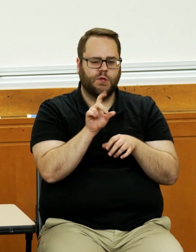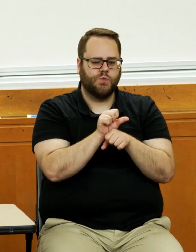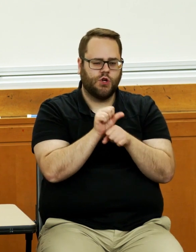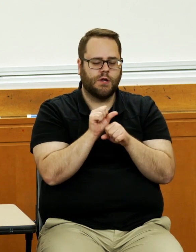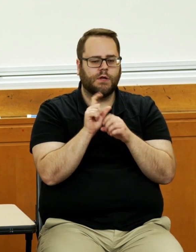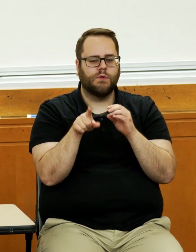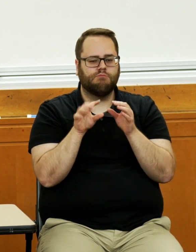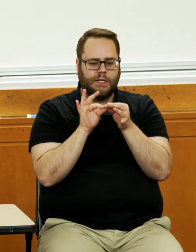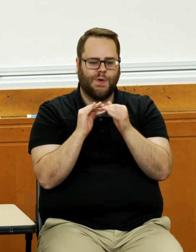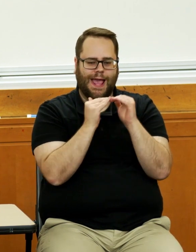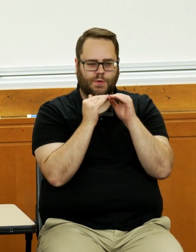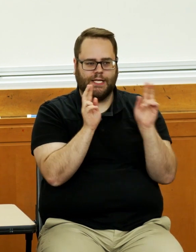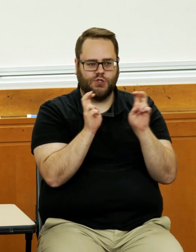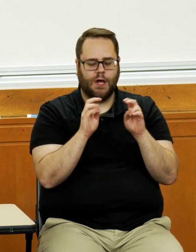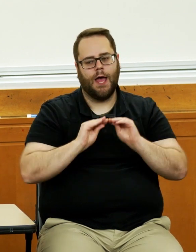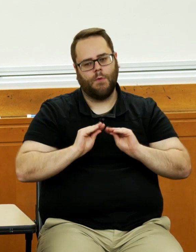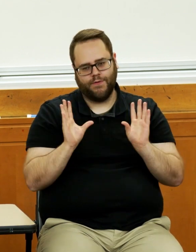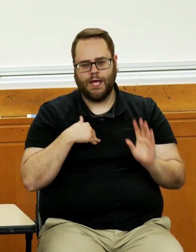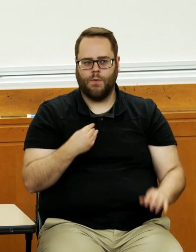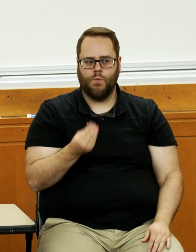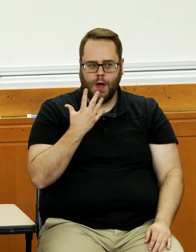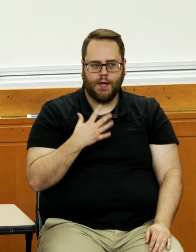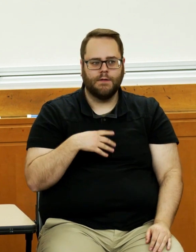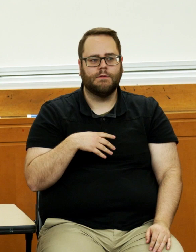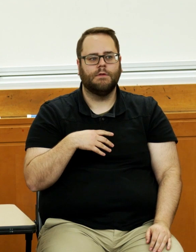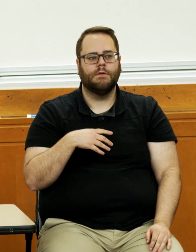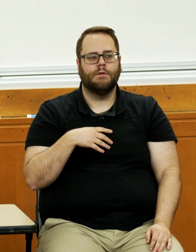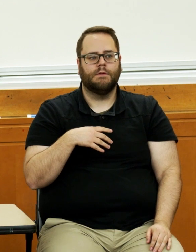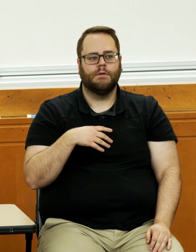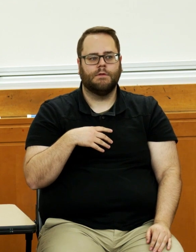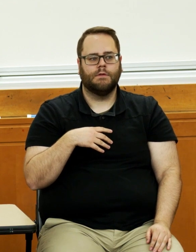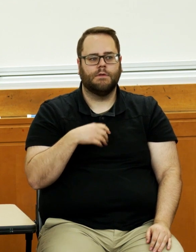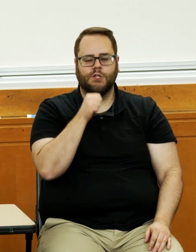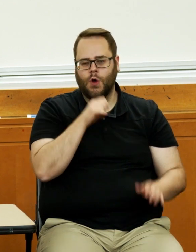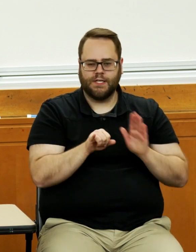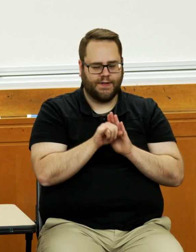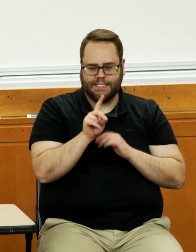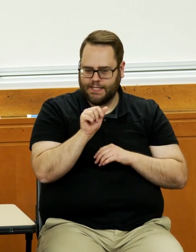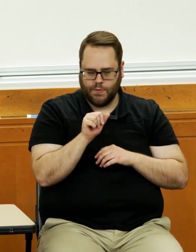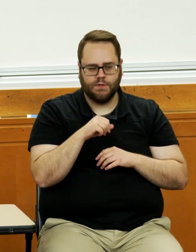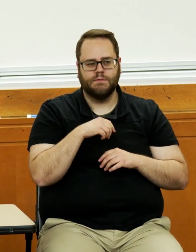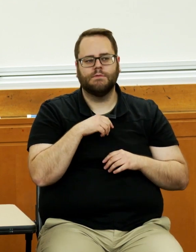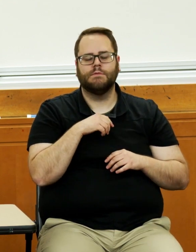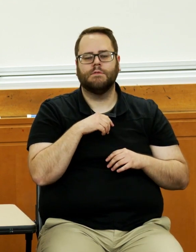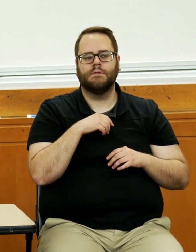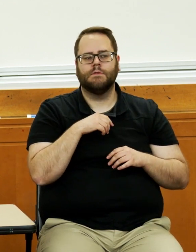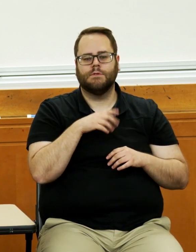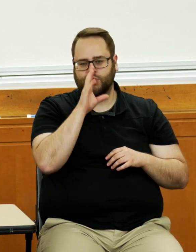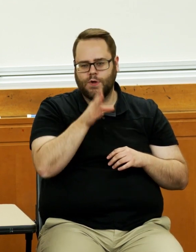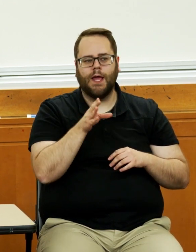very obviously white, I mean, don't identify as disabled, heterosexual, but, essentially,